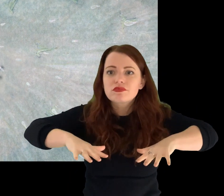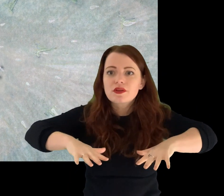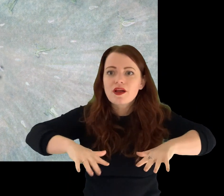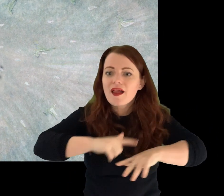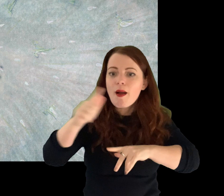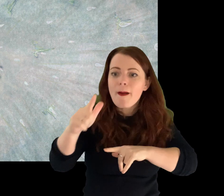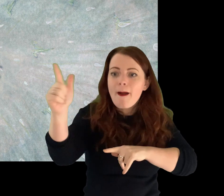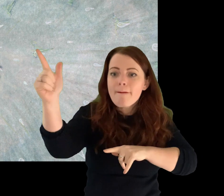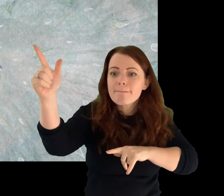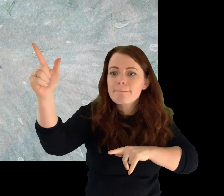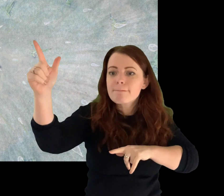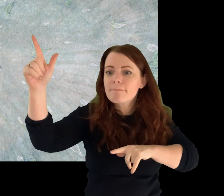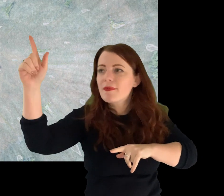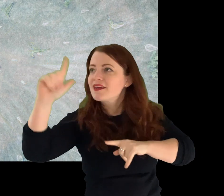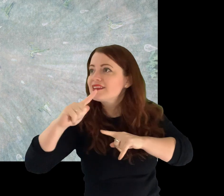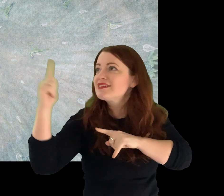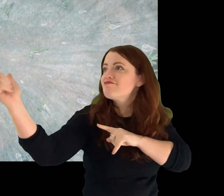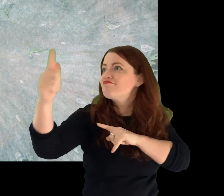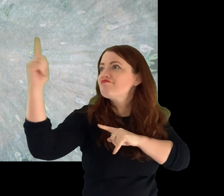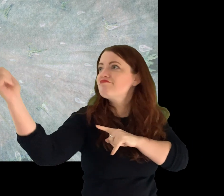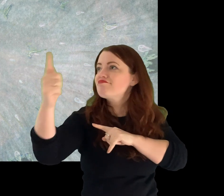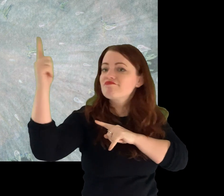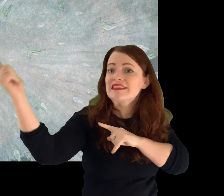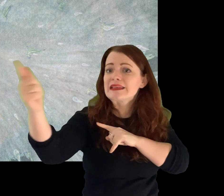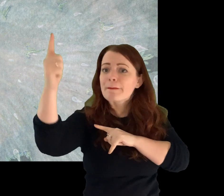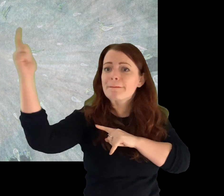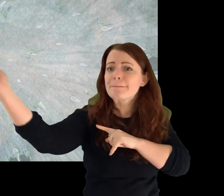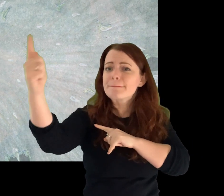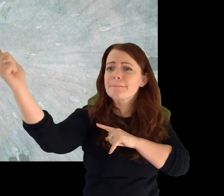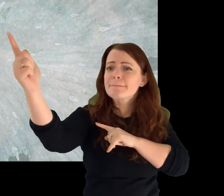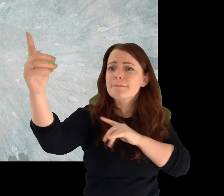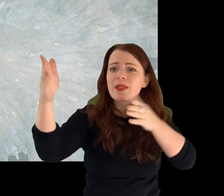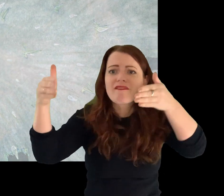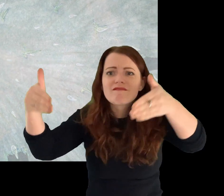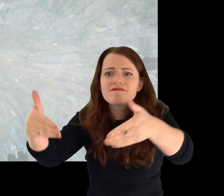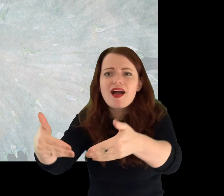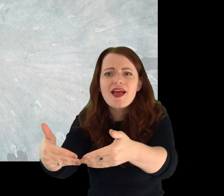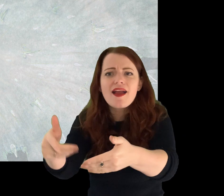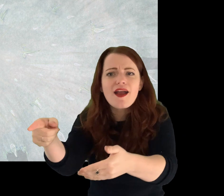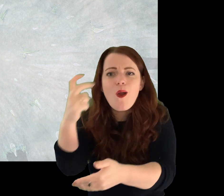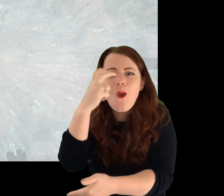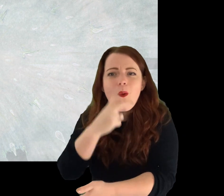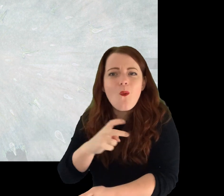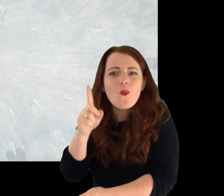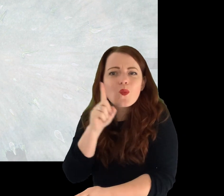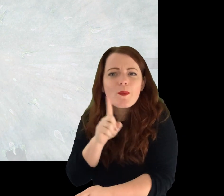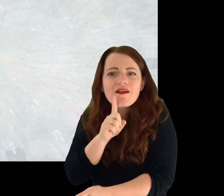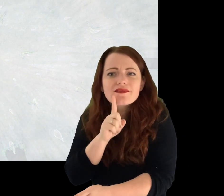then up and away Downward and onward To a place deep, deep, deep, deep in a valley where a very old woman in a nut-brown cloak